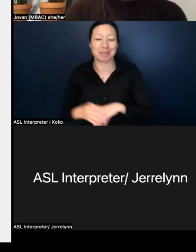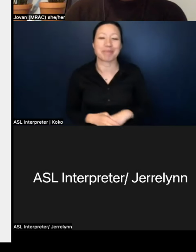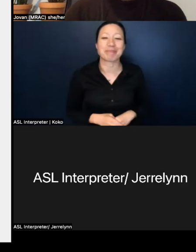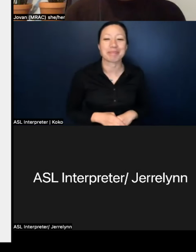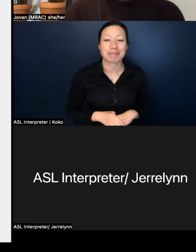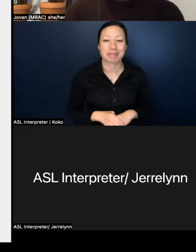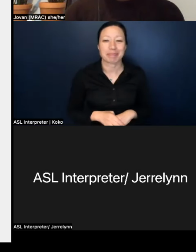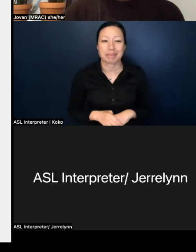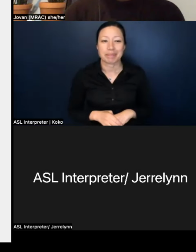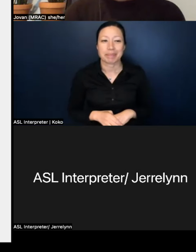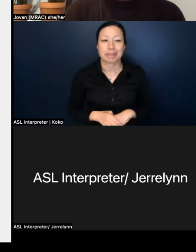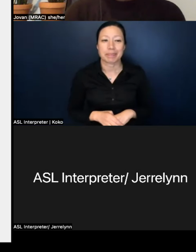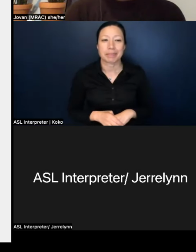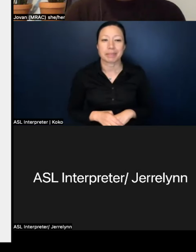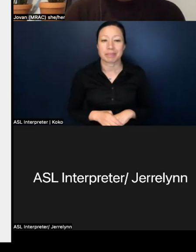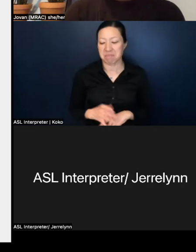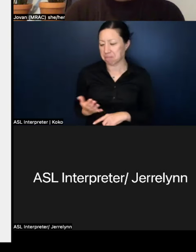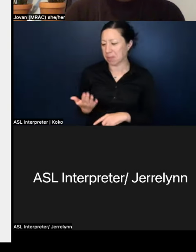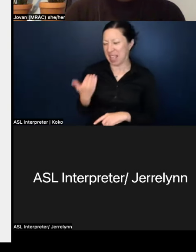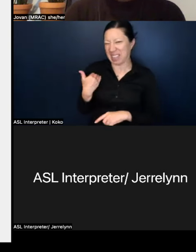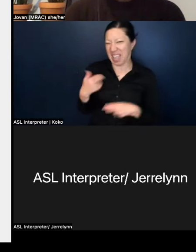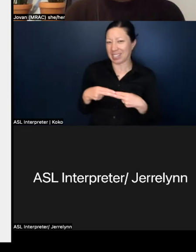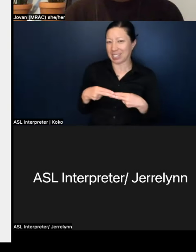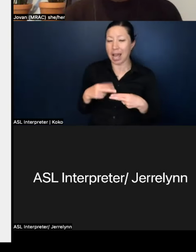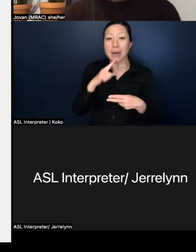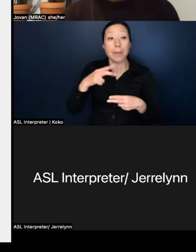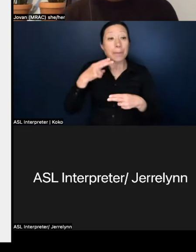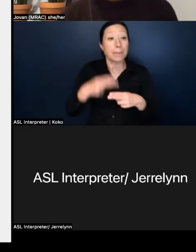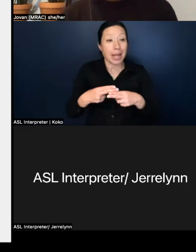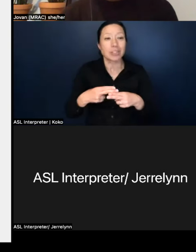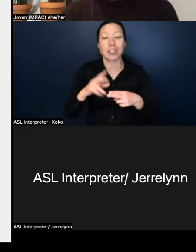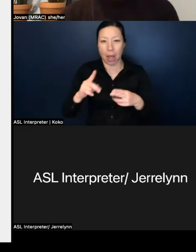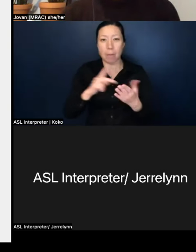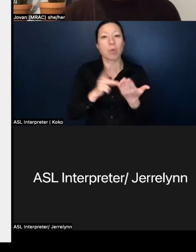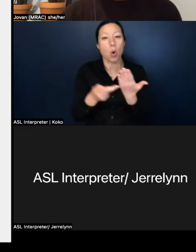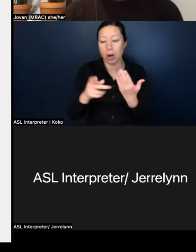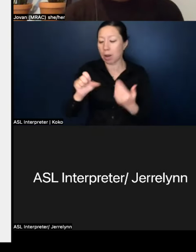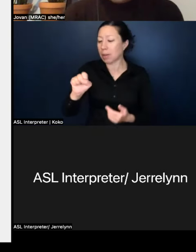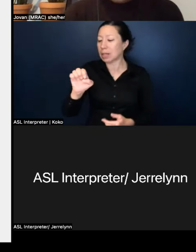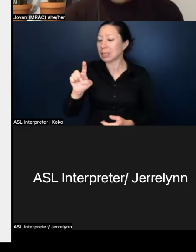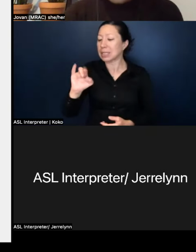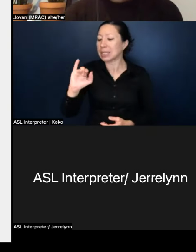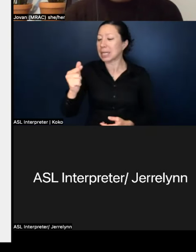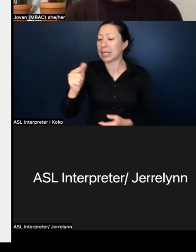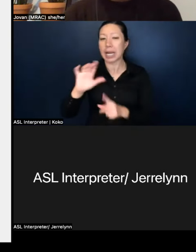So, as I mentioned in the last slide, Seeding Cultural Treasures was to be co-created,